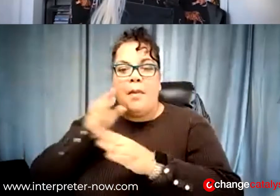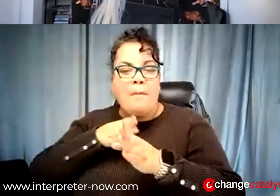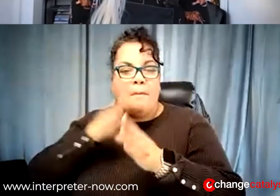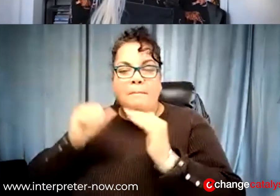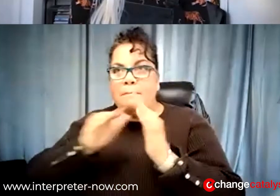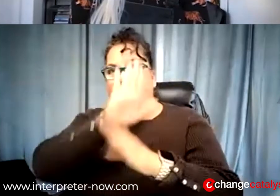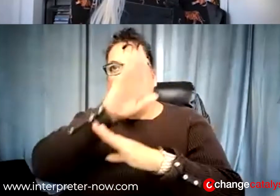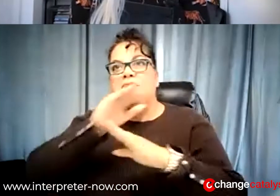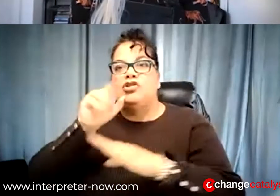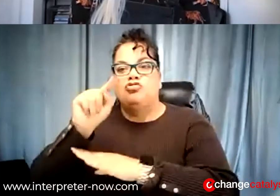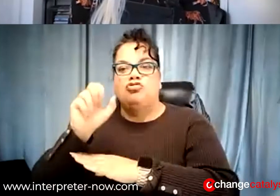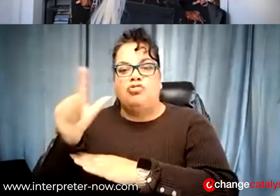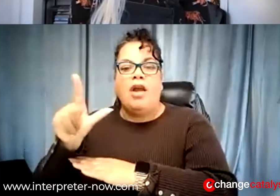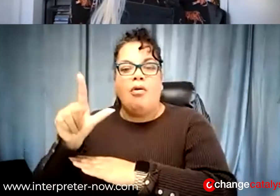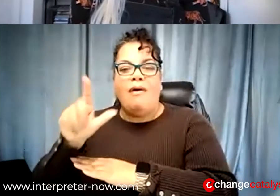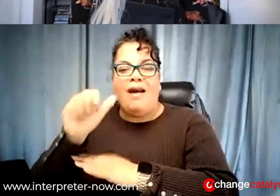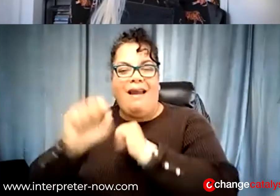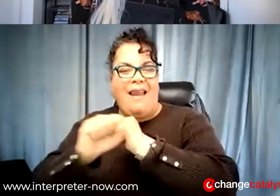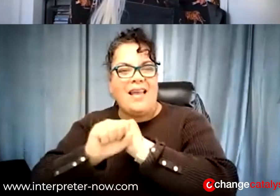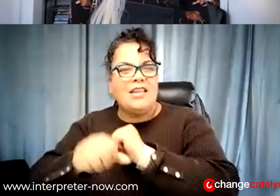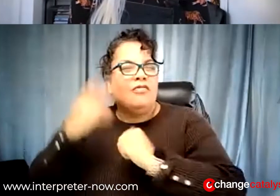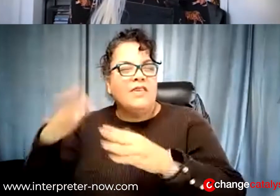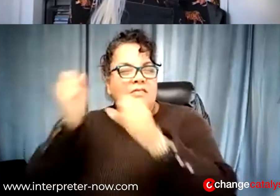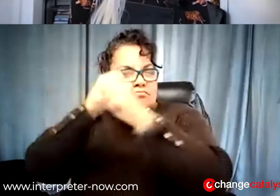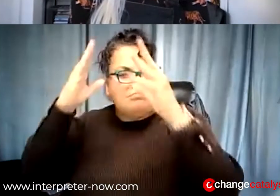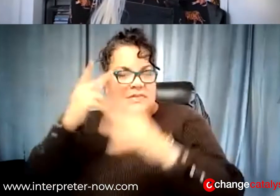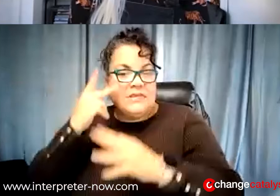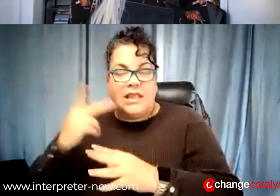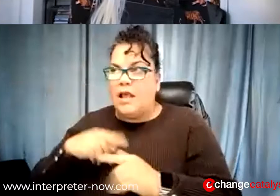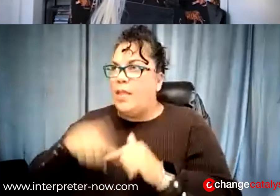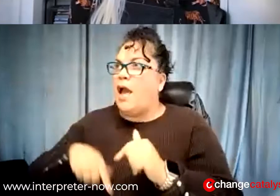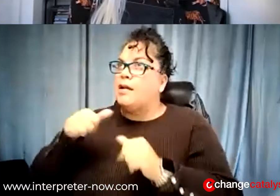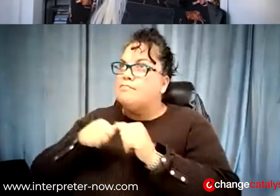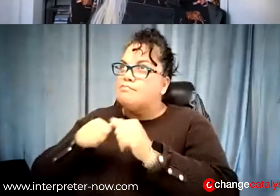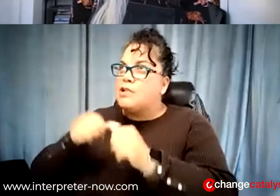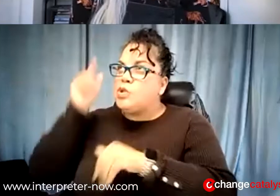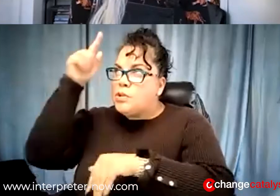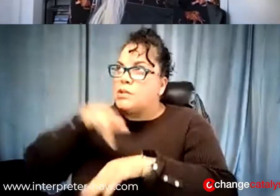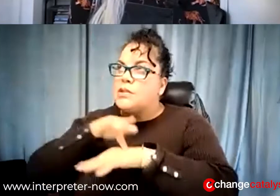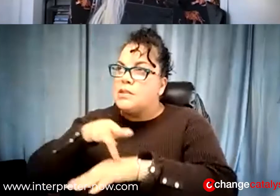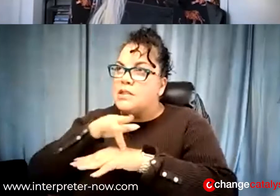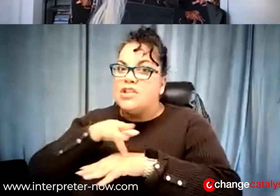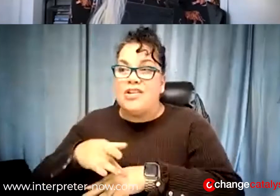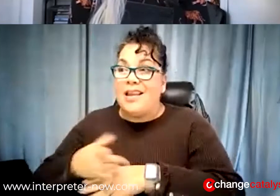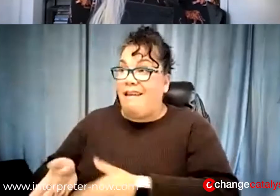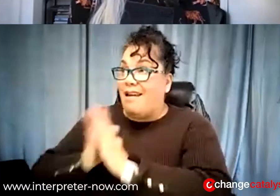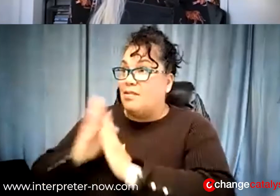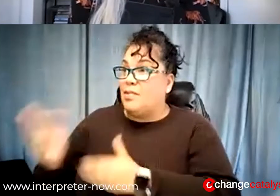and love it. I couldn't get the idea out of my mind. And soon after, she asked me to come on board as an advisor.